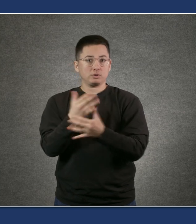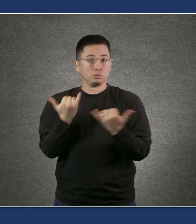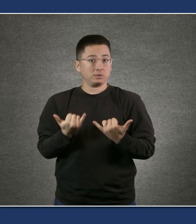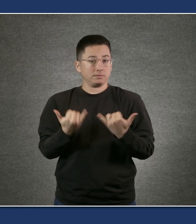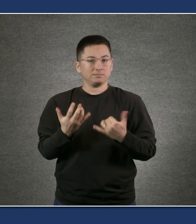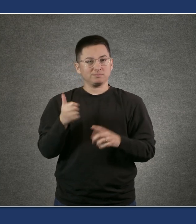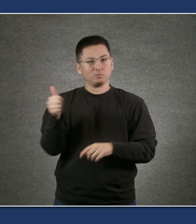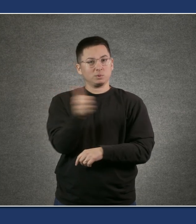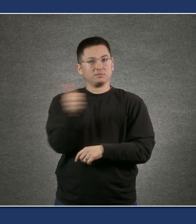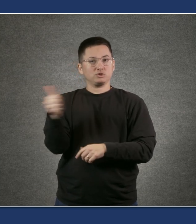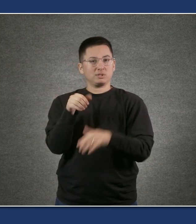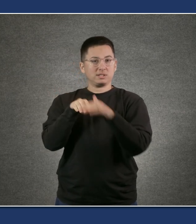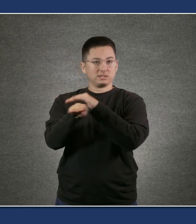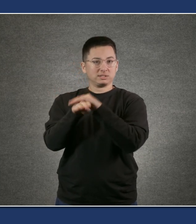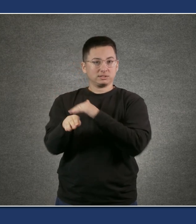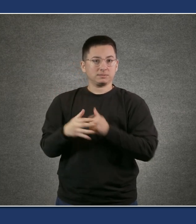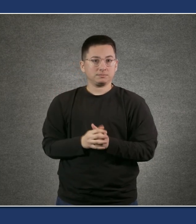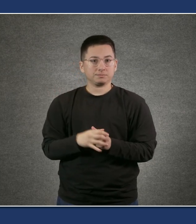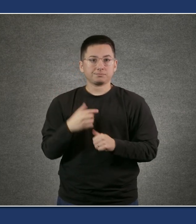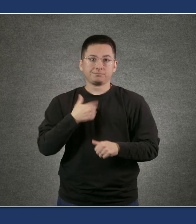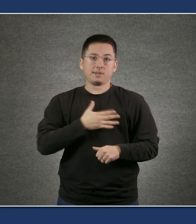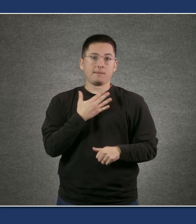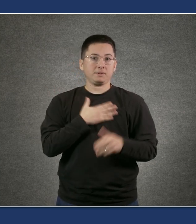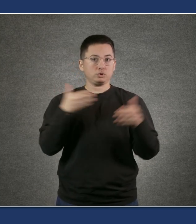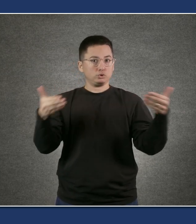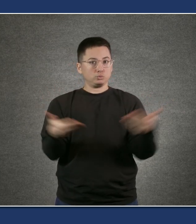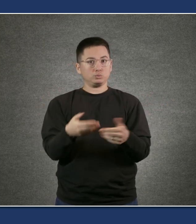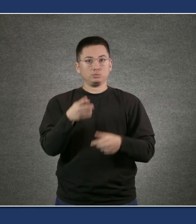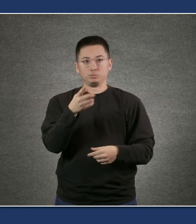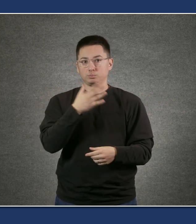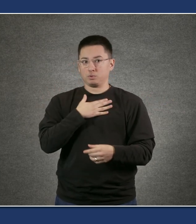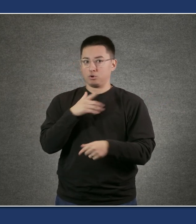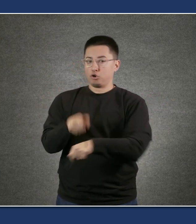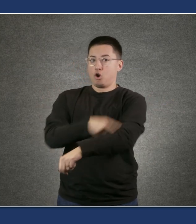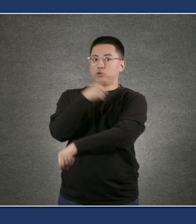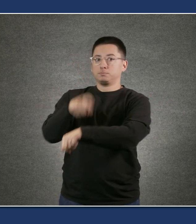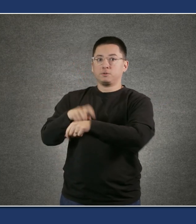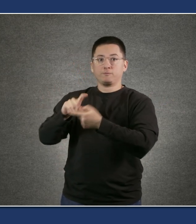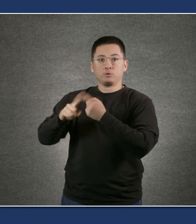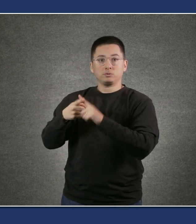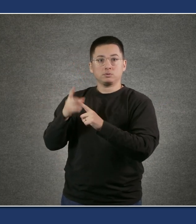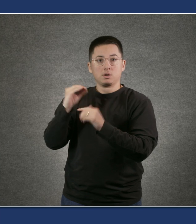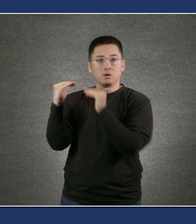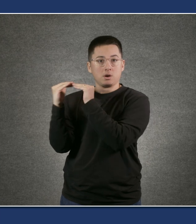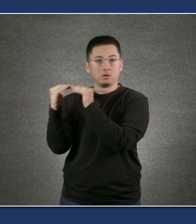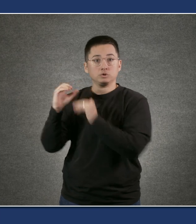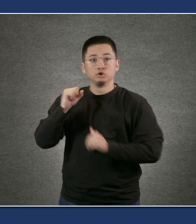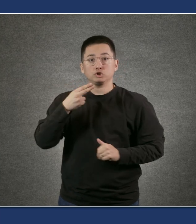I'm happy to introduce to you my longtime friend and colleague, Shelly Pflaum, mobility administrator from United